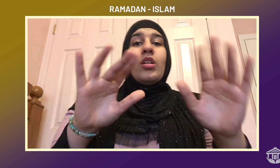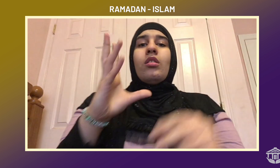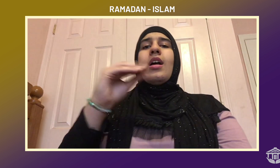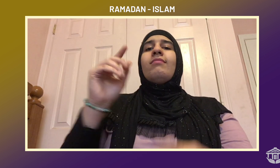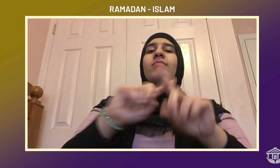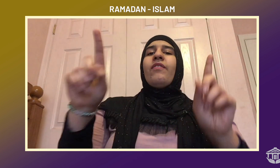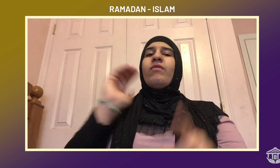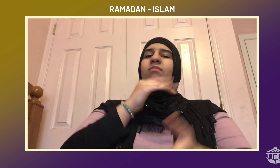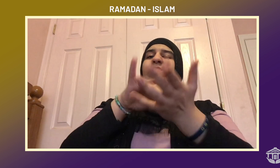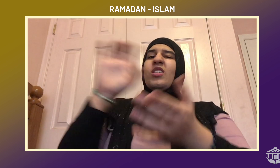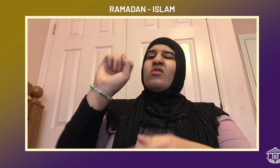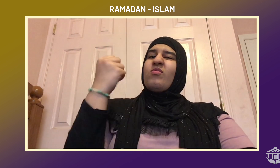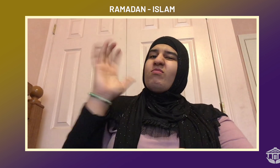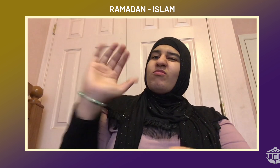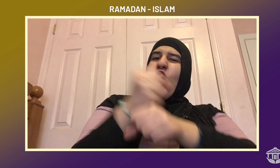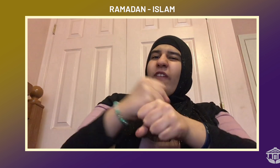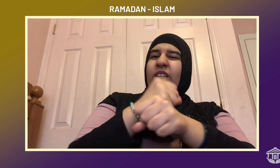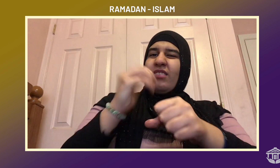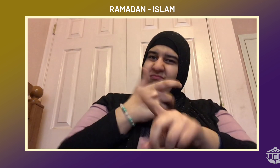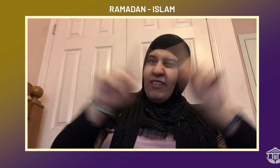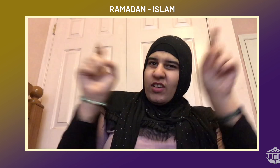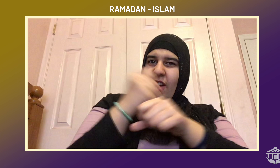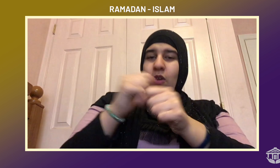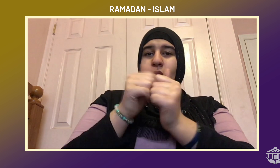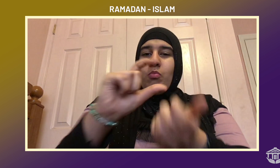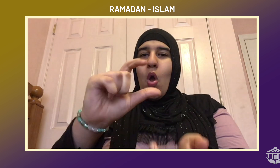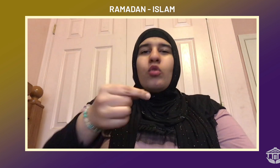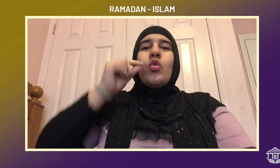These cookies are shared and eaten as part of the celebration. We also use a